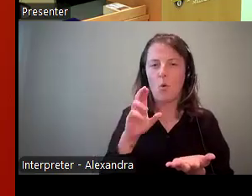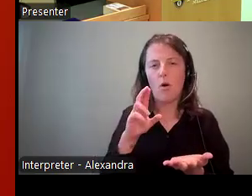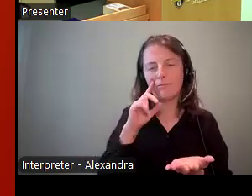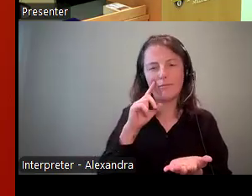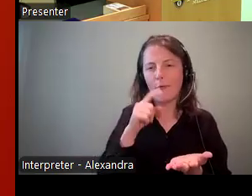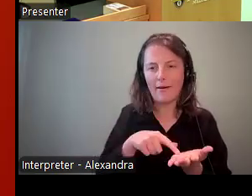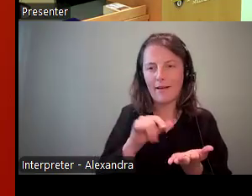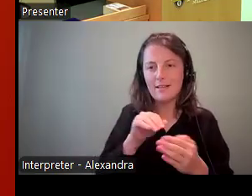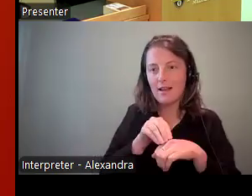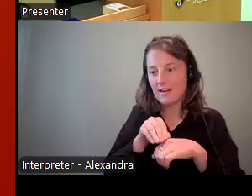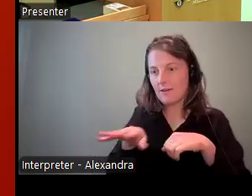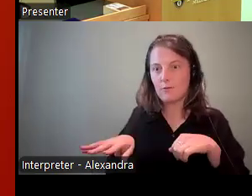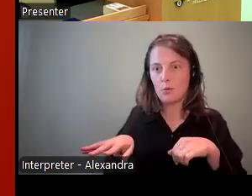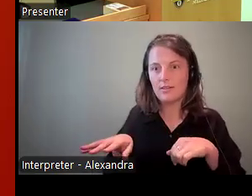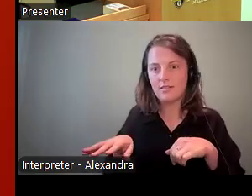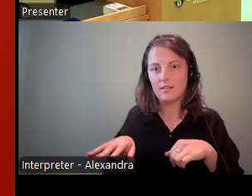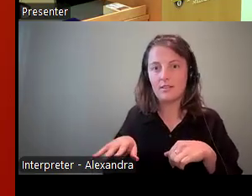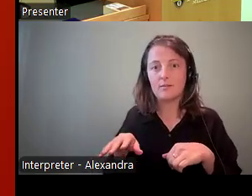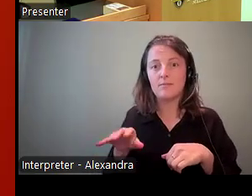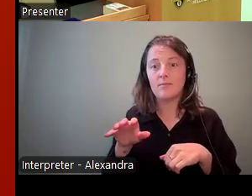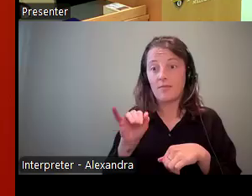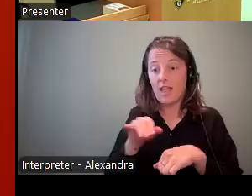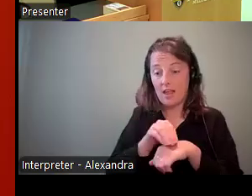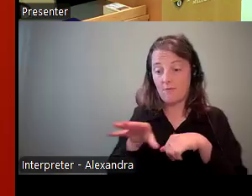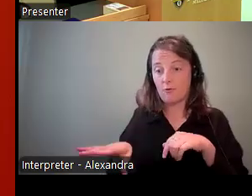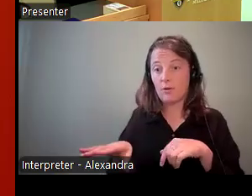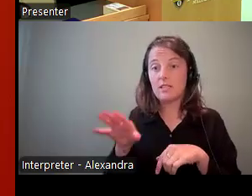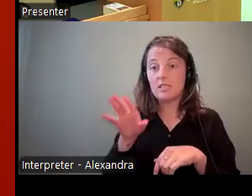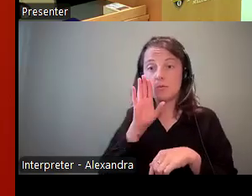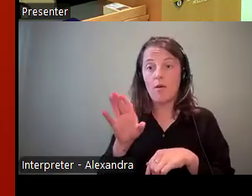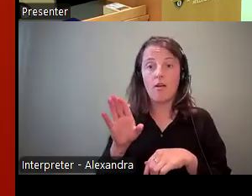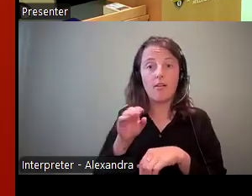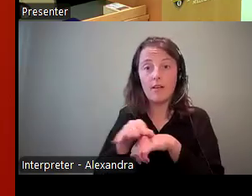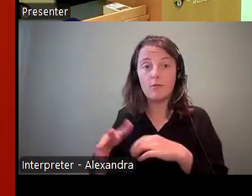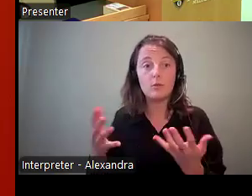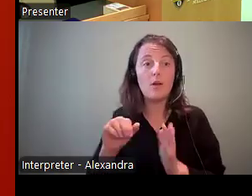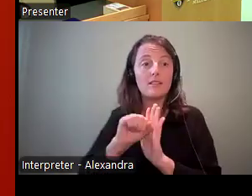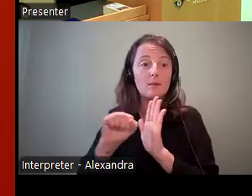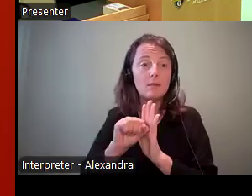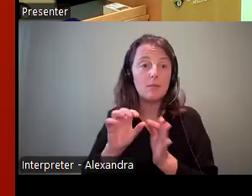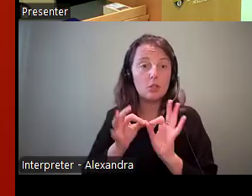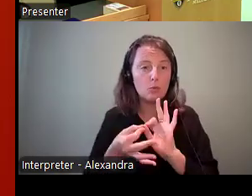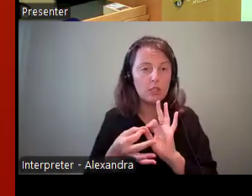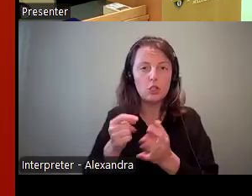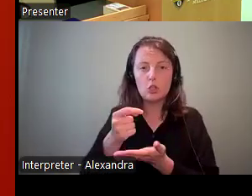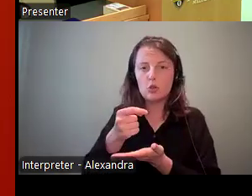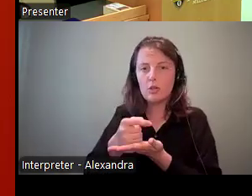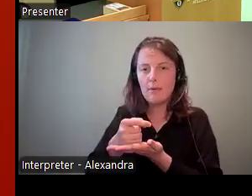on symptom presentation um description and interpretation on treatment engagement and patient